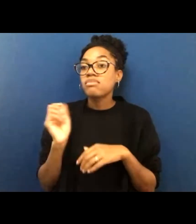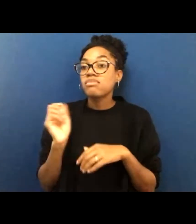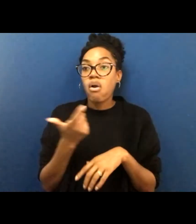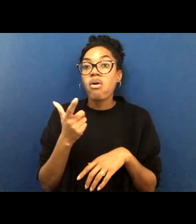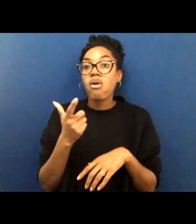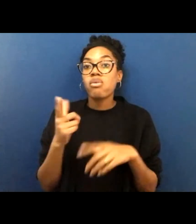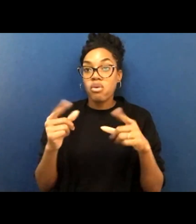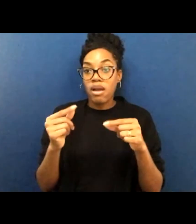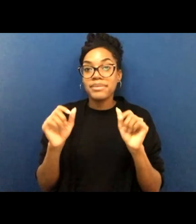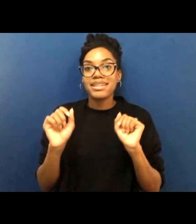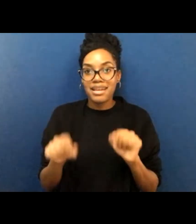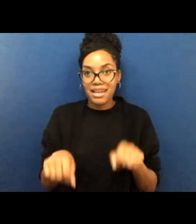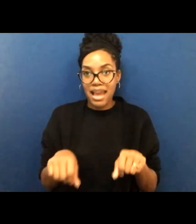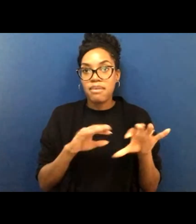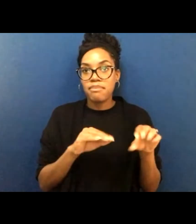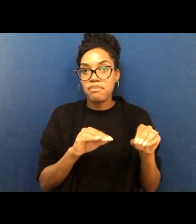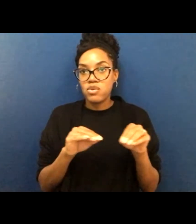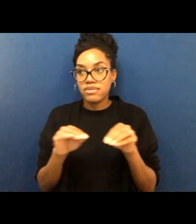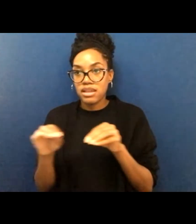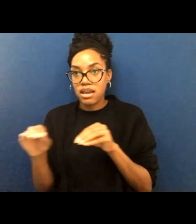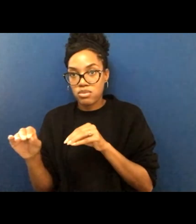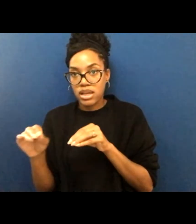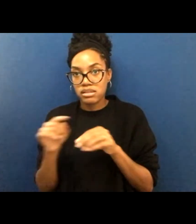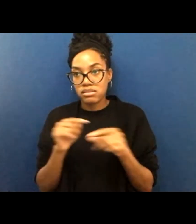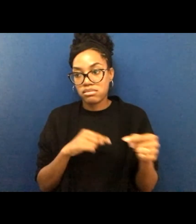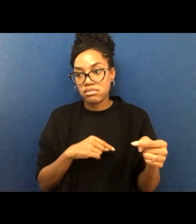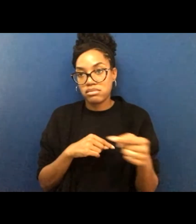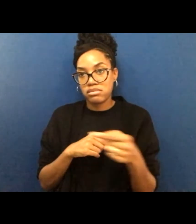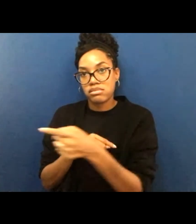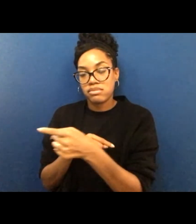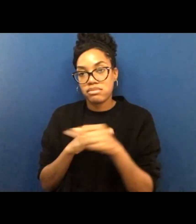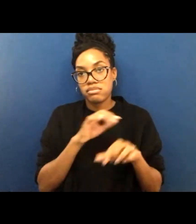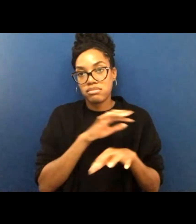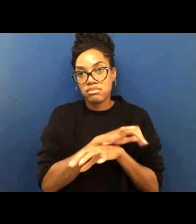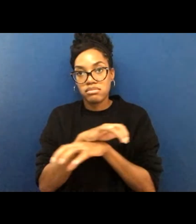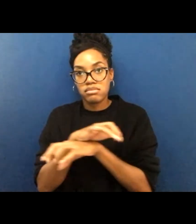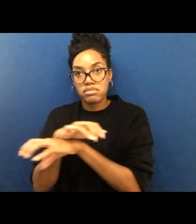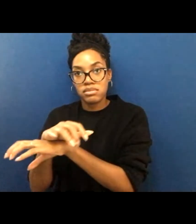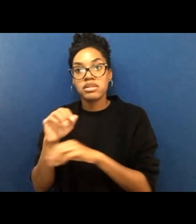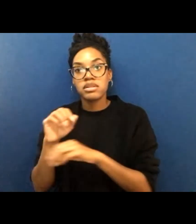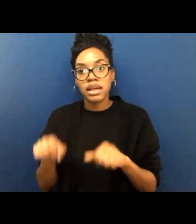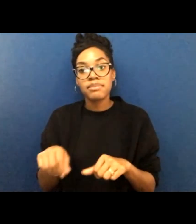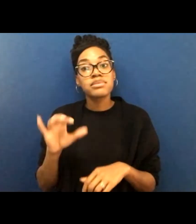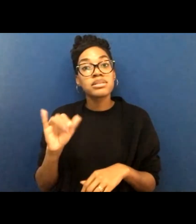Yes, definitely because that's kind of one of their major defense mechanisms, right?